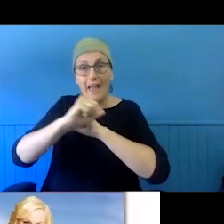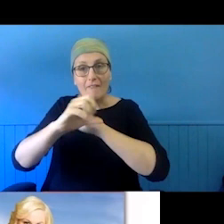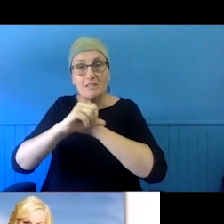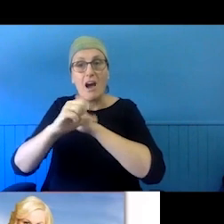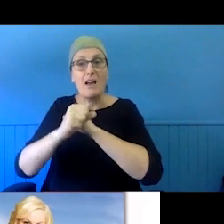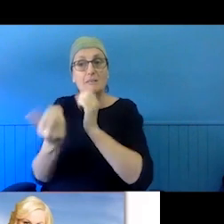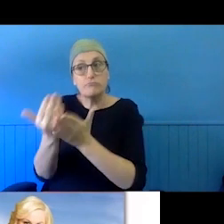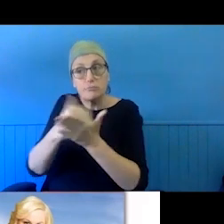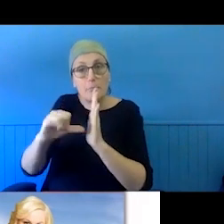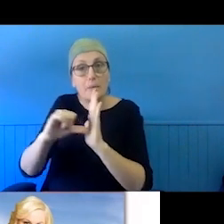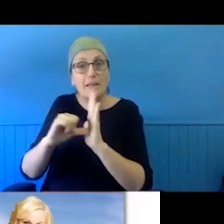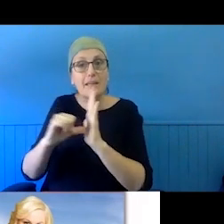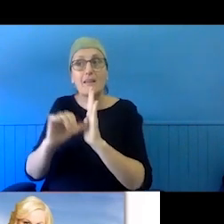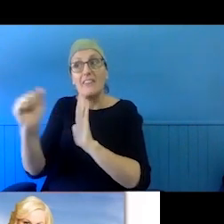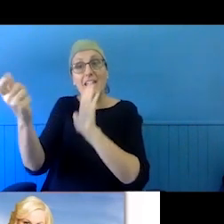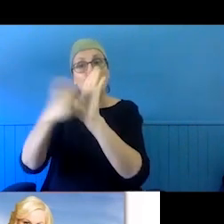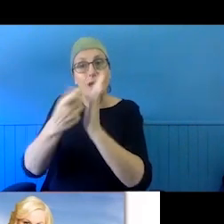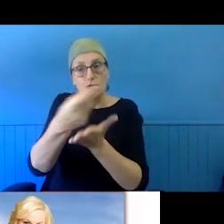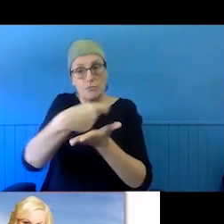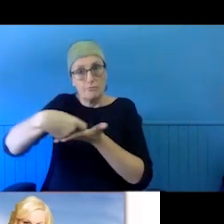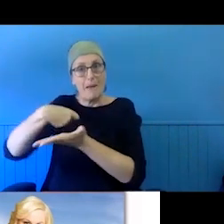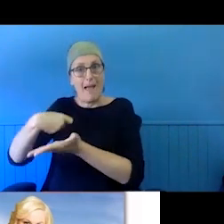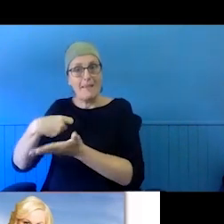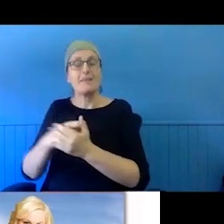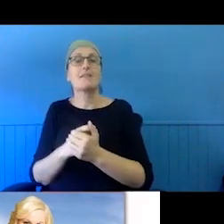membership donations, and also monetises through live events. I'm